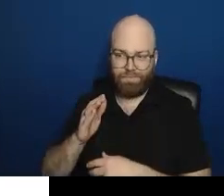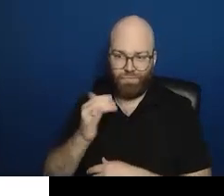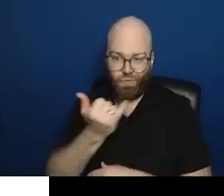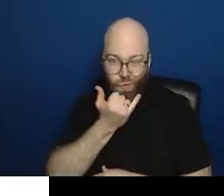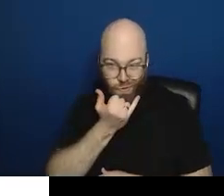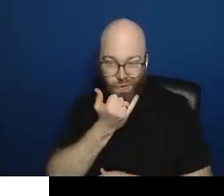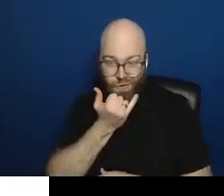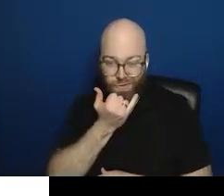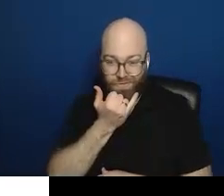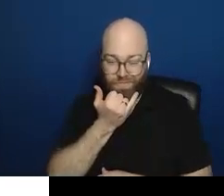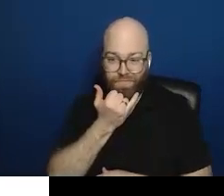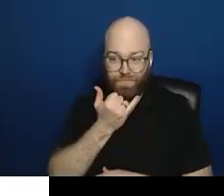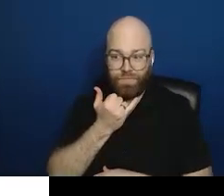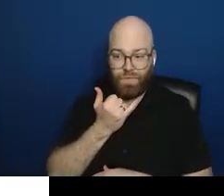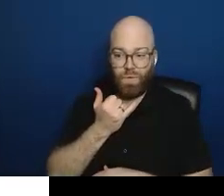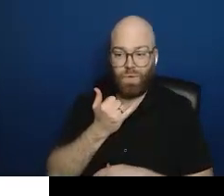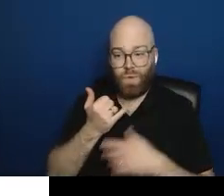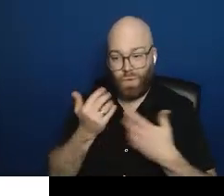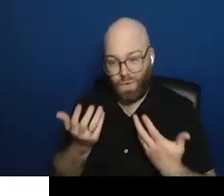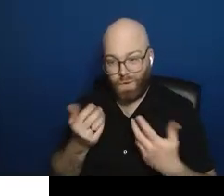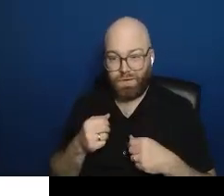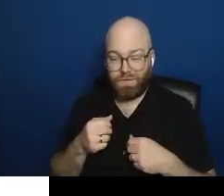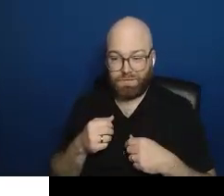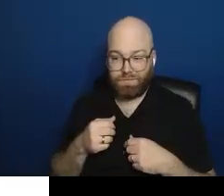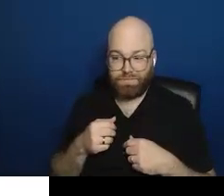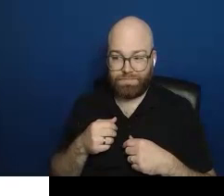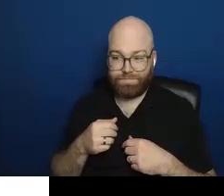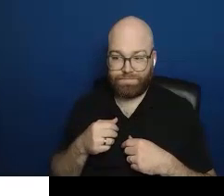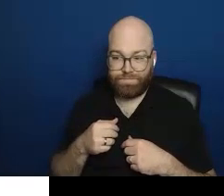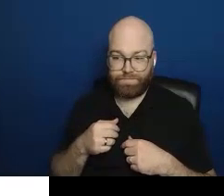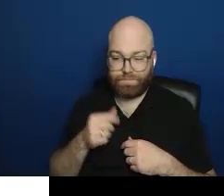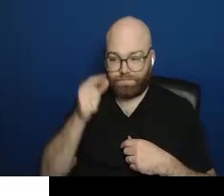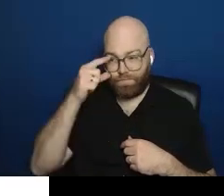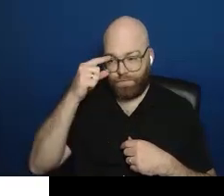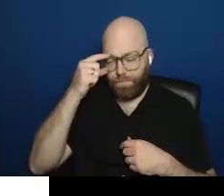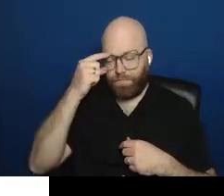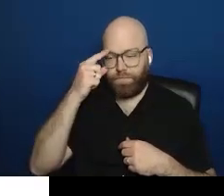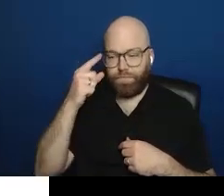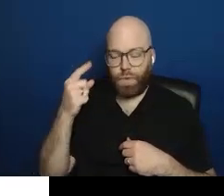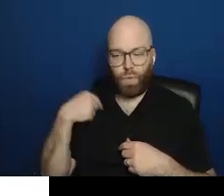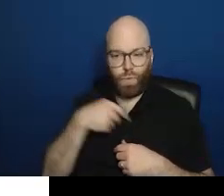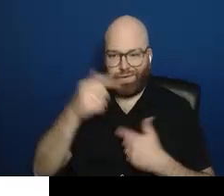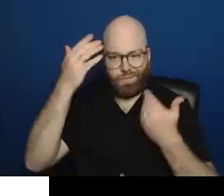if it's related at all. But we just want to make sure that, we,